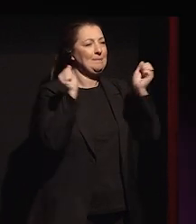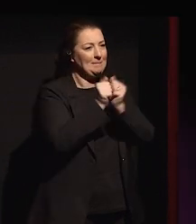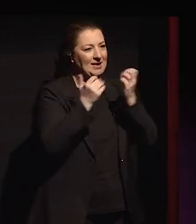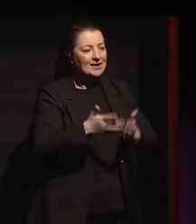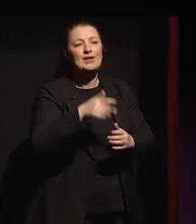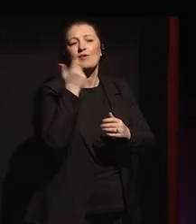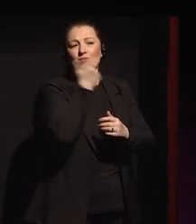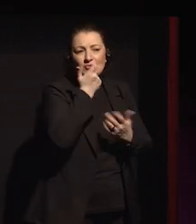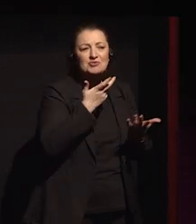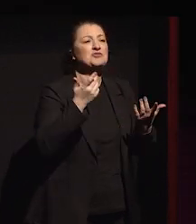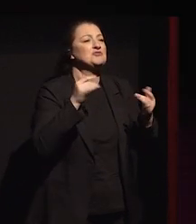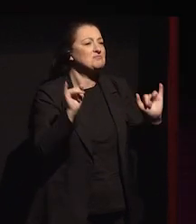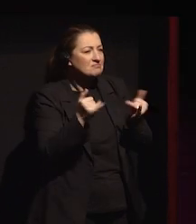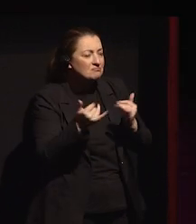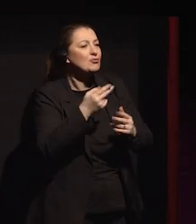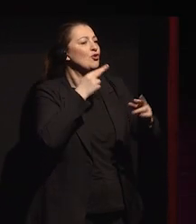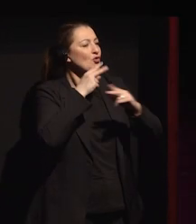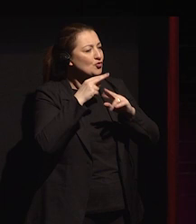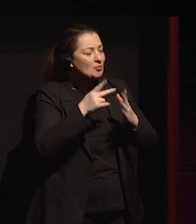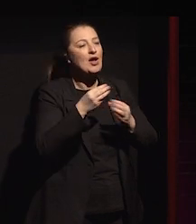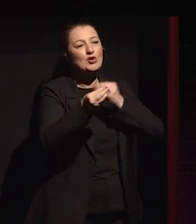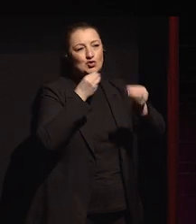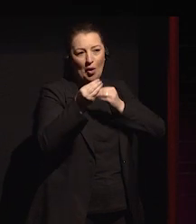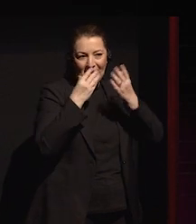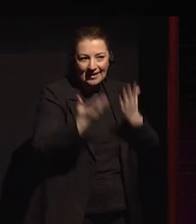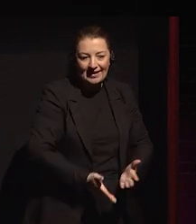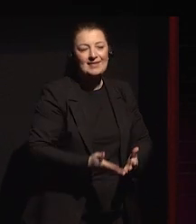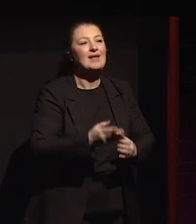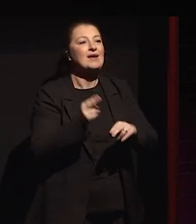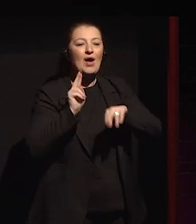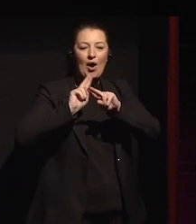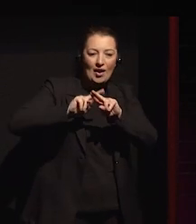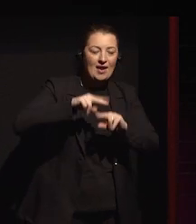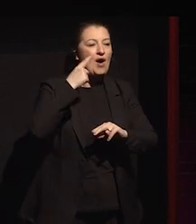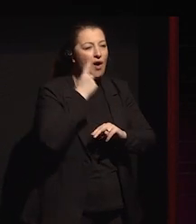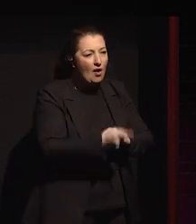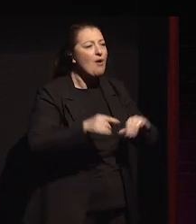and professionals from the UK and Turkey, with the help of the creative and inclusive space